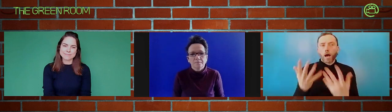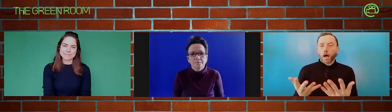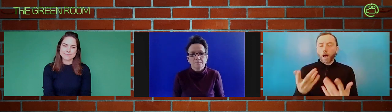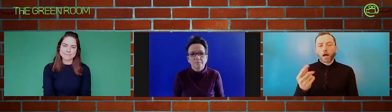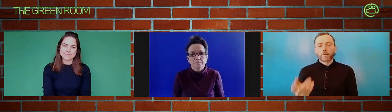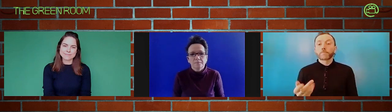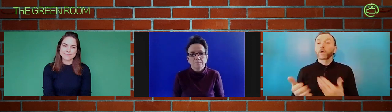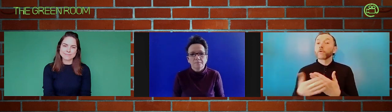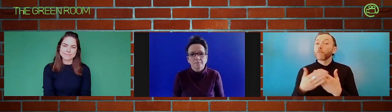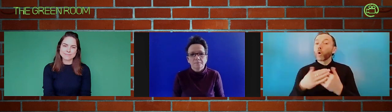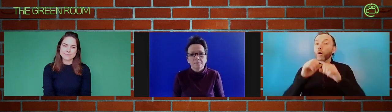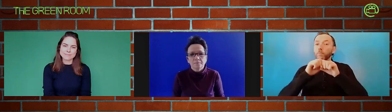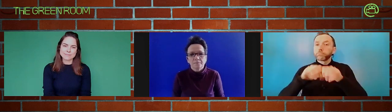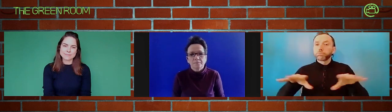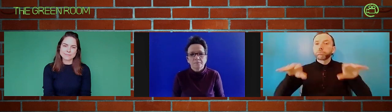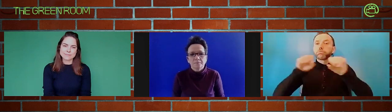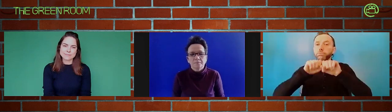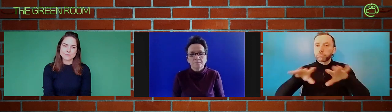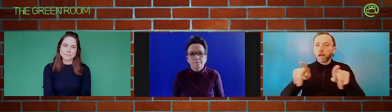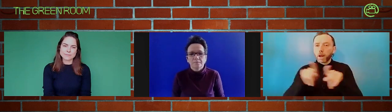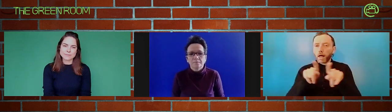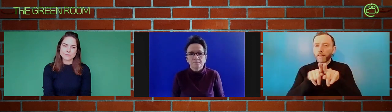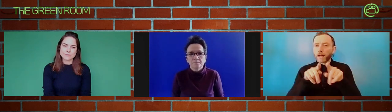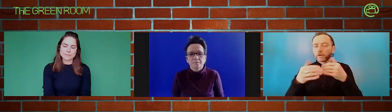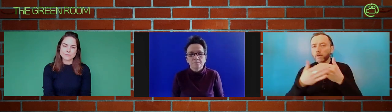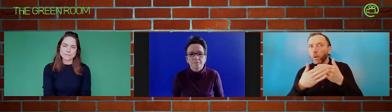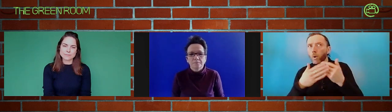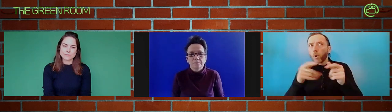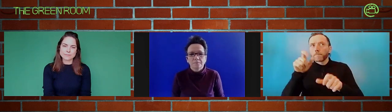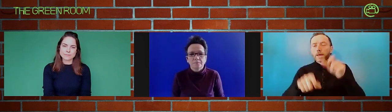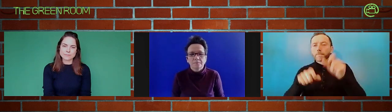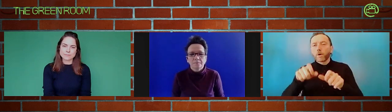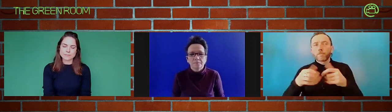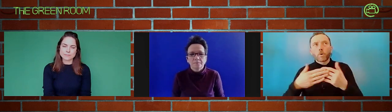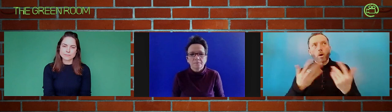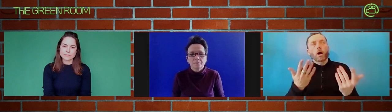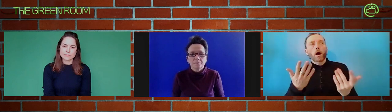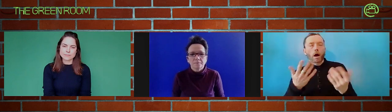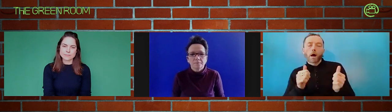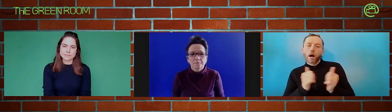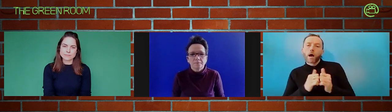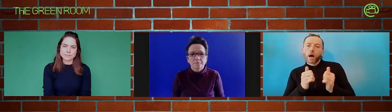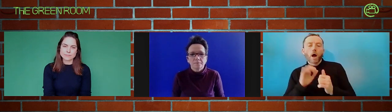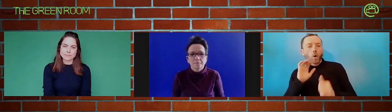that out there I think. Maybe people will be more inclined because it's - and I'm not dissing stage